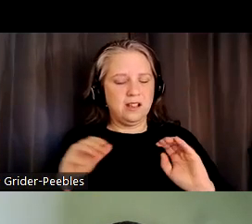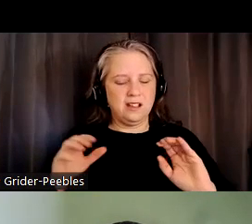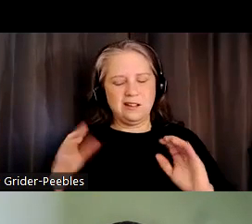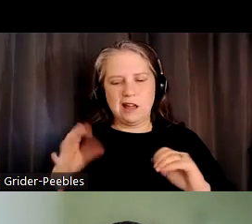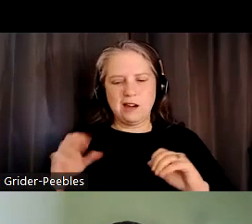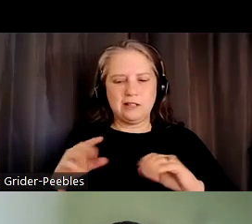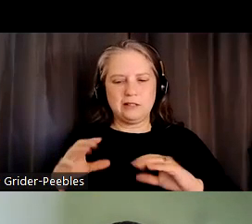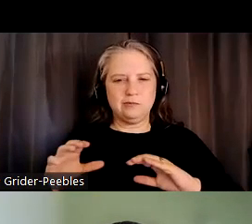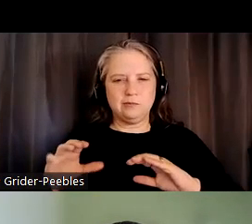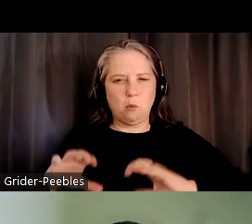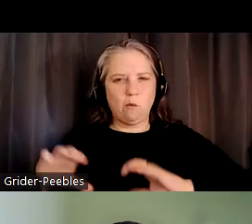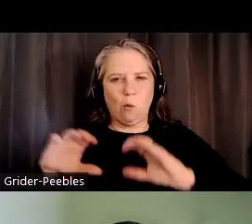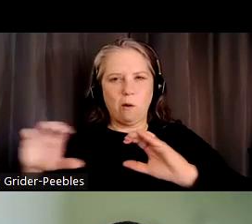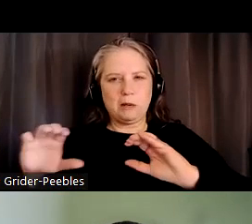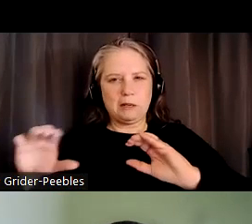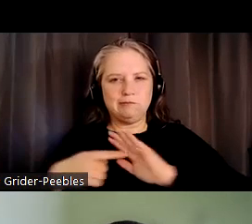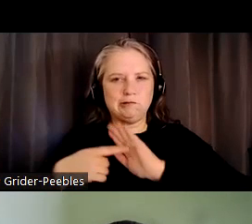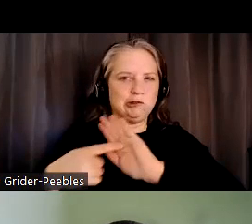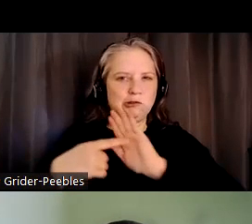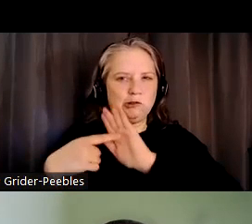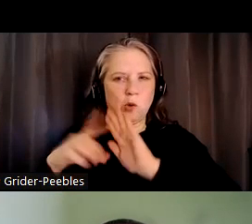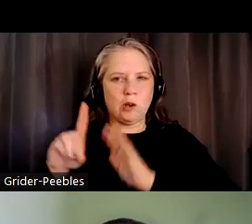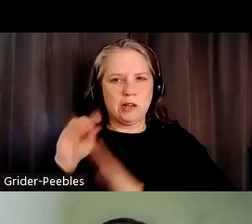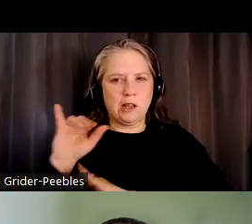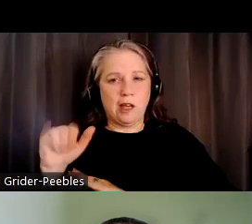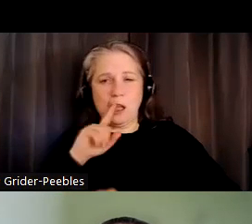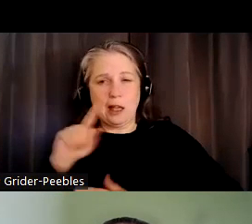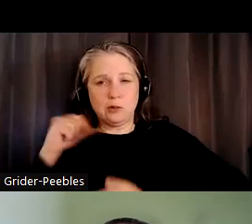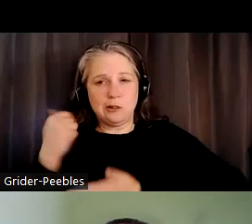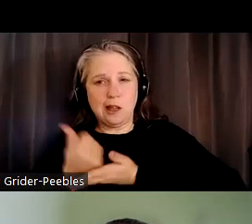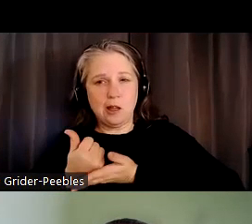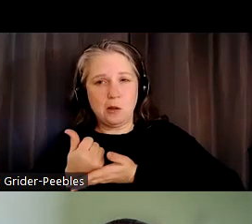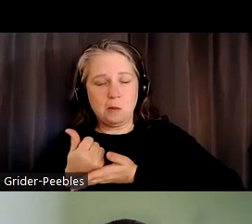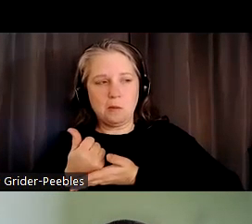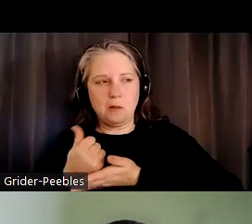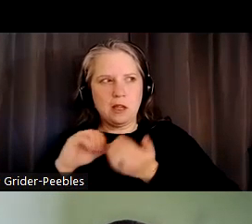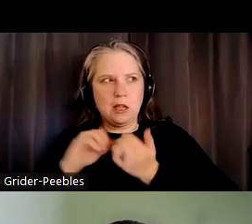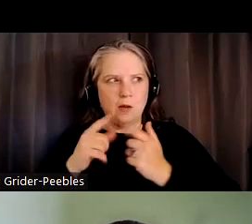harmful? How can you identify and address performance v. true action?